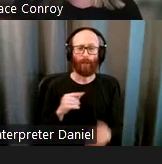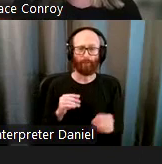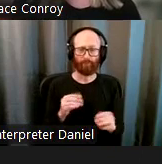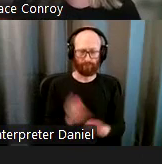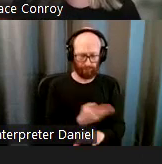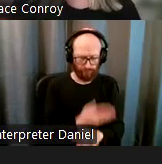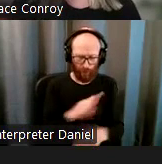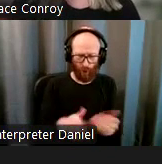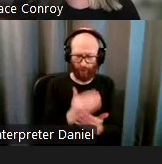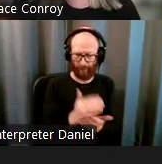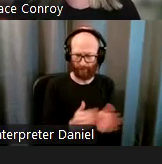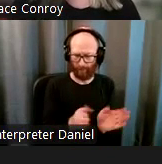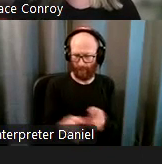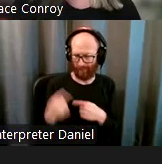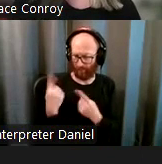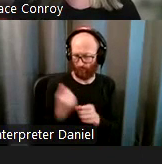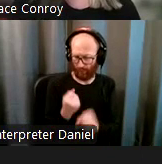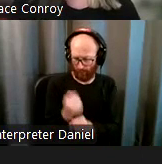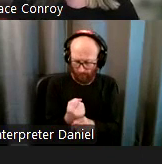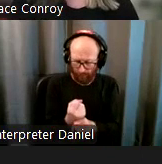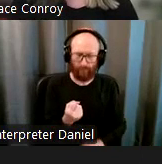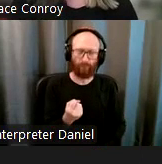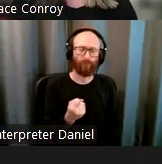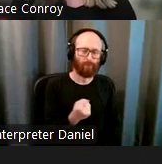year - because we really decided to invest some time and energy into incorporating